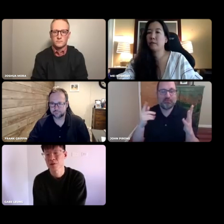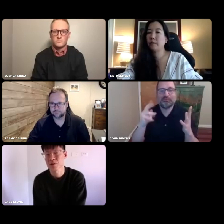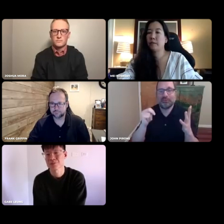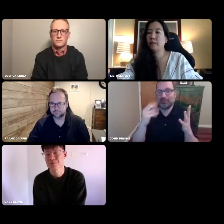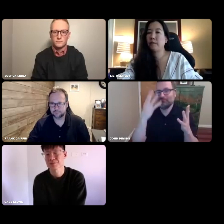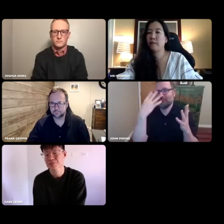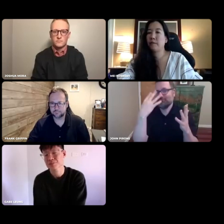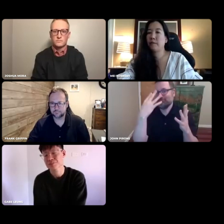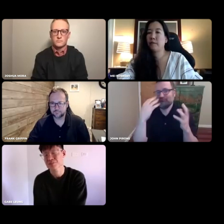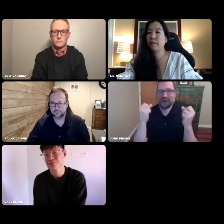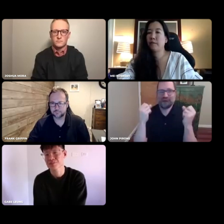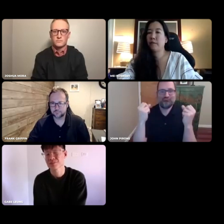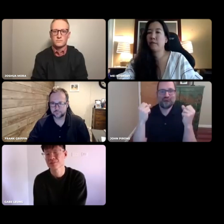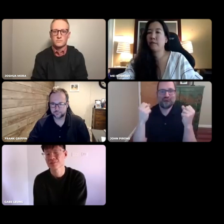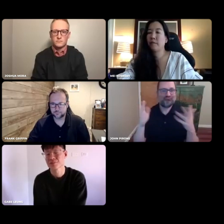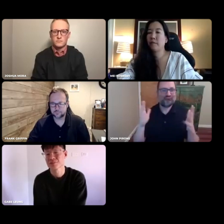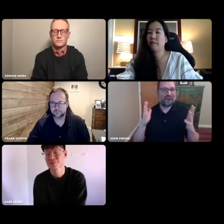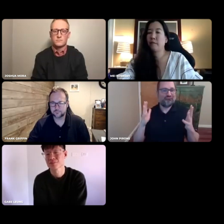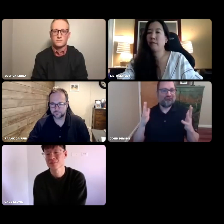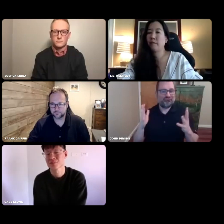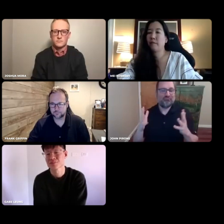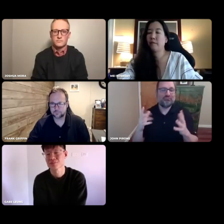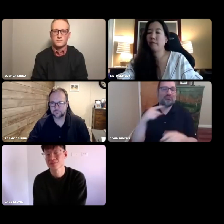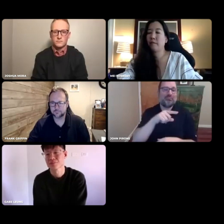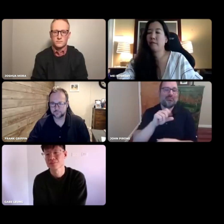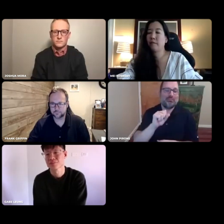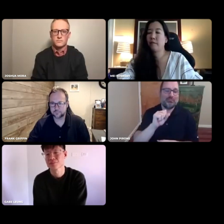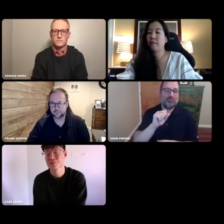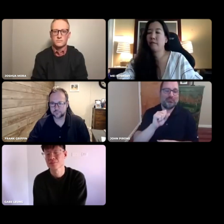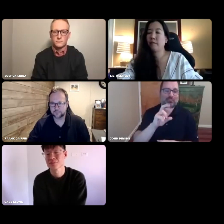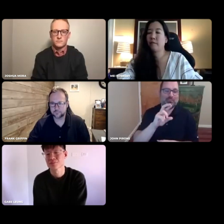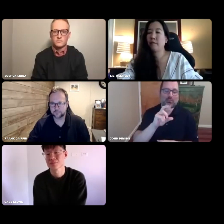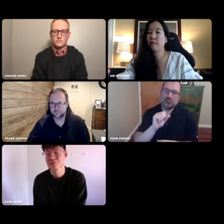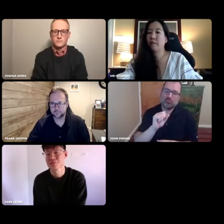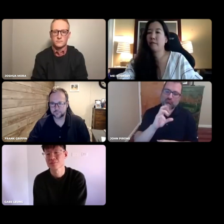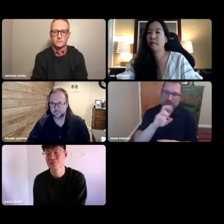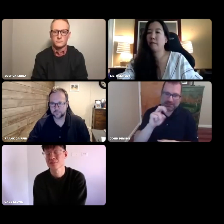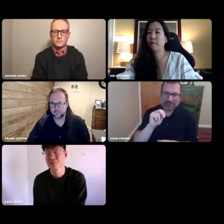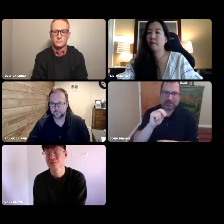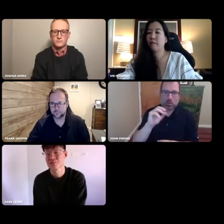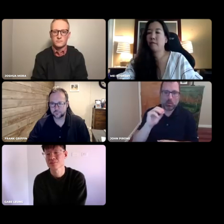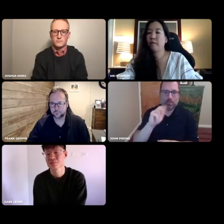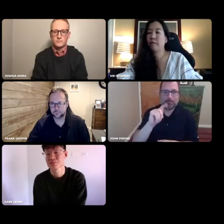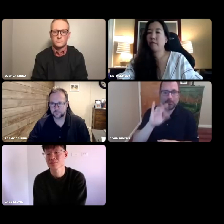You just upload your PowerPoint and video. That's it.